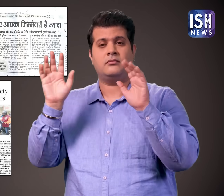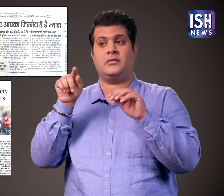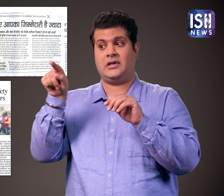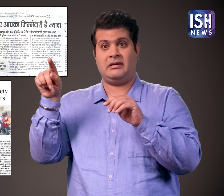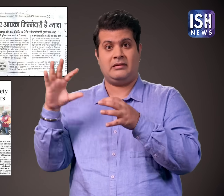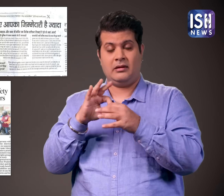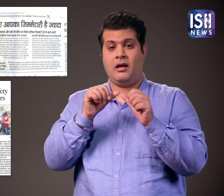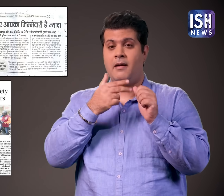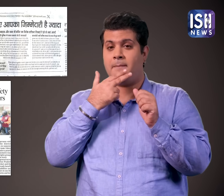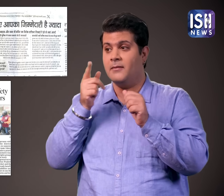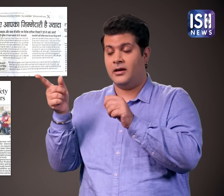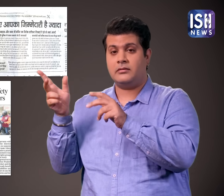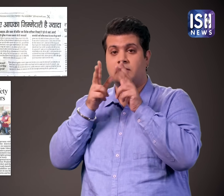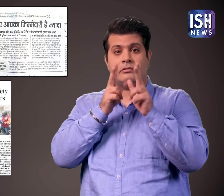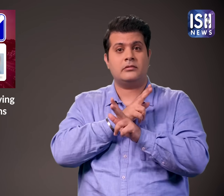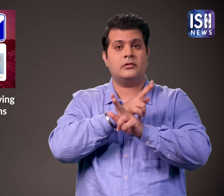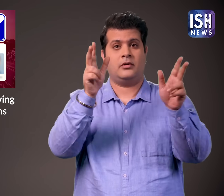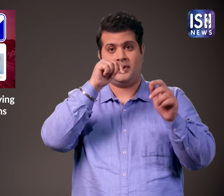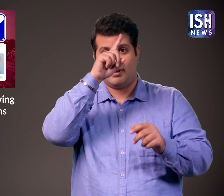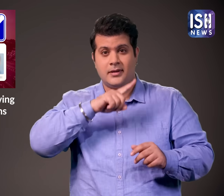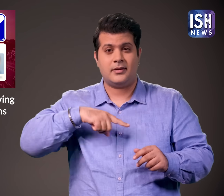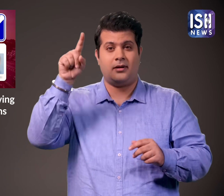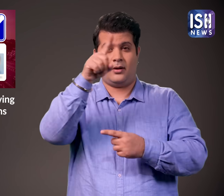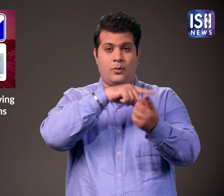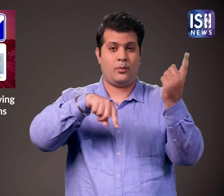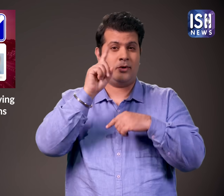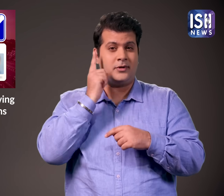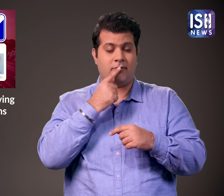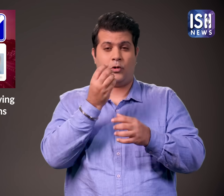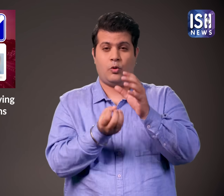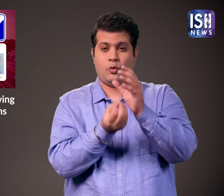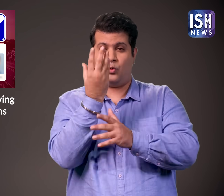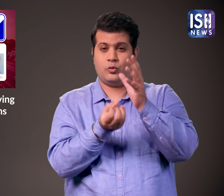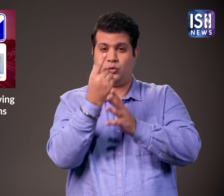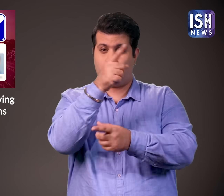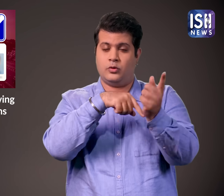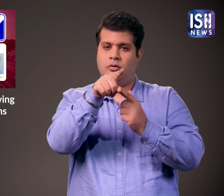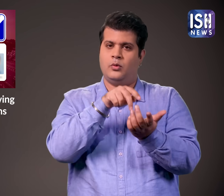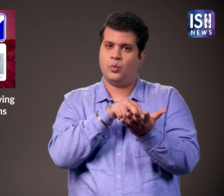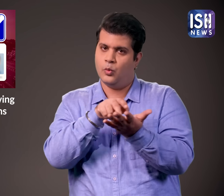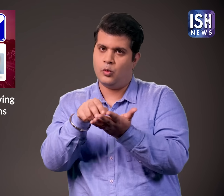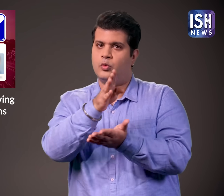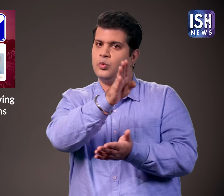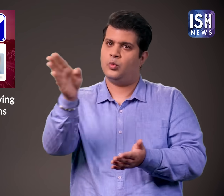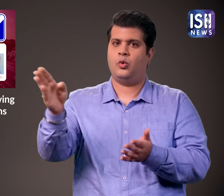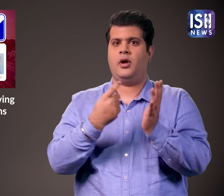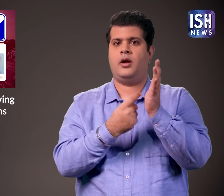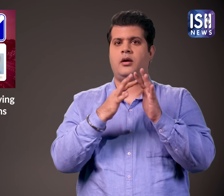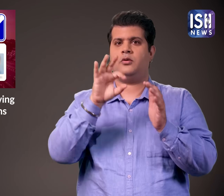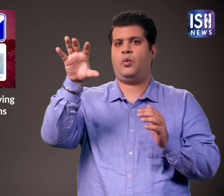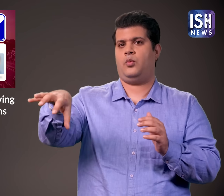Aman has urged all Deaf associations in India to approach RTOs